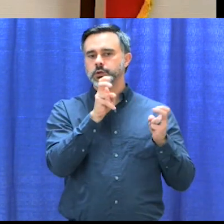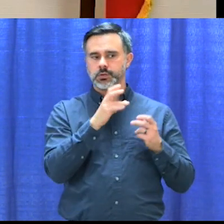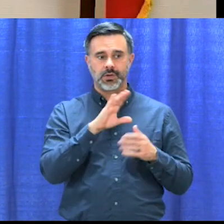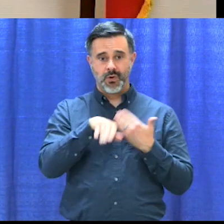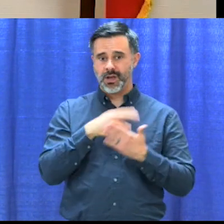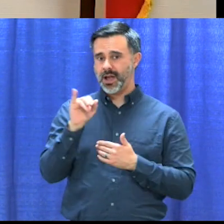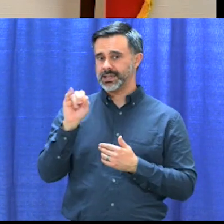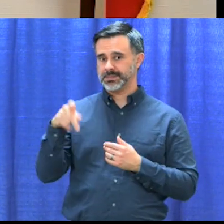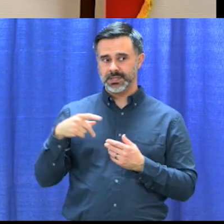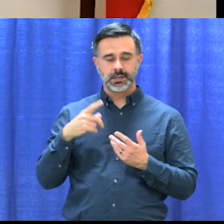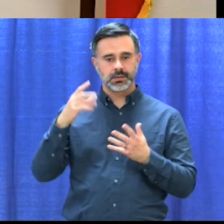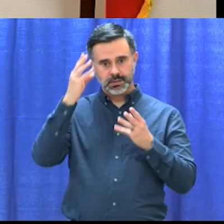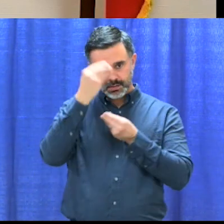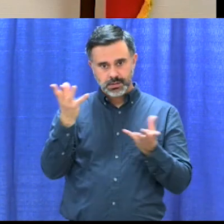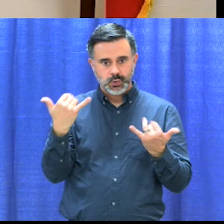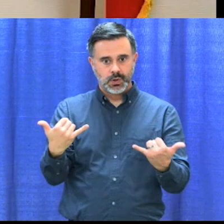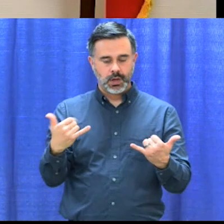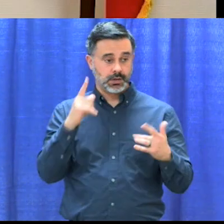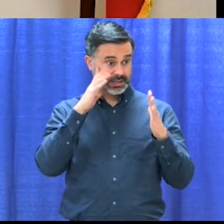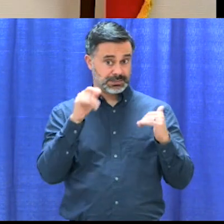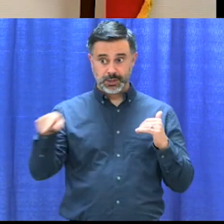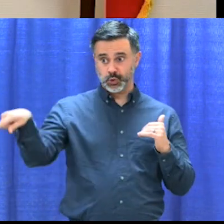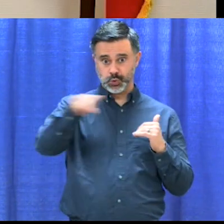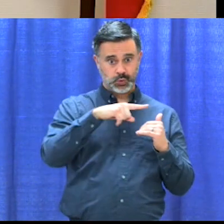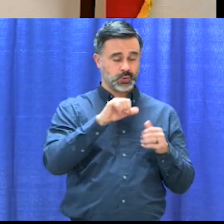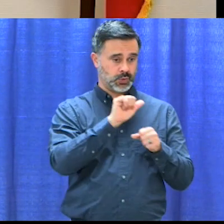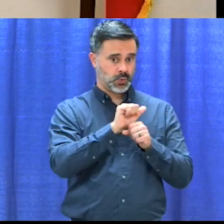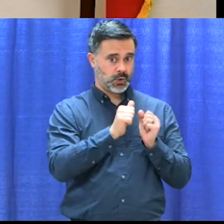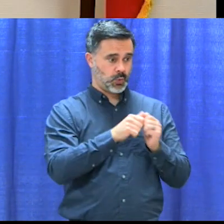we will expect you to be working with that subcommittee. Two quick questions.